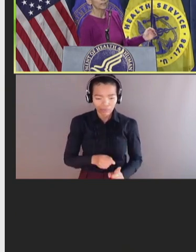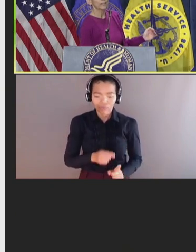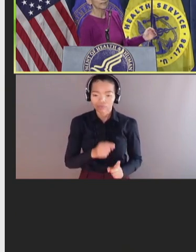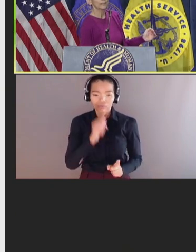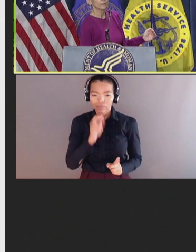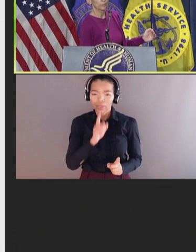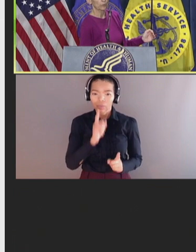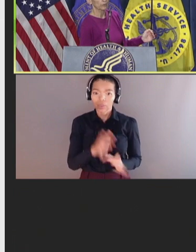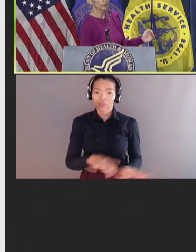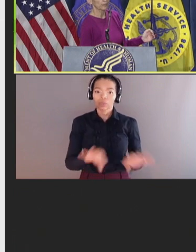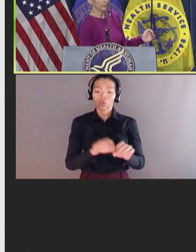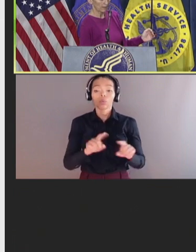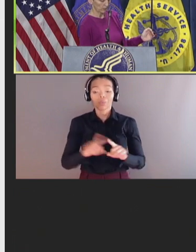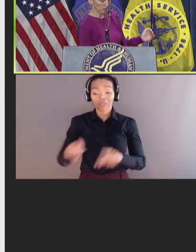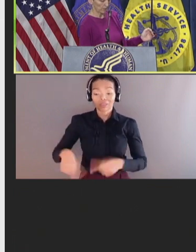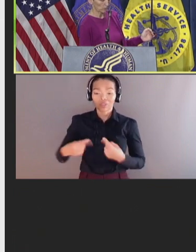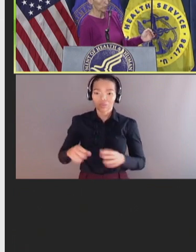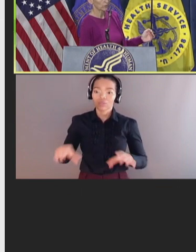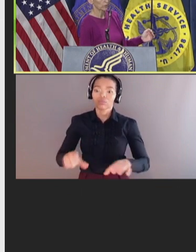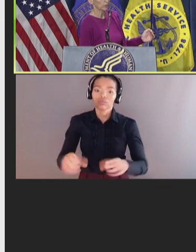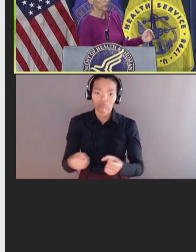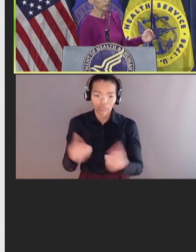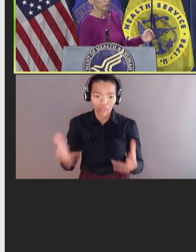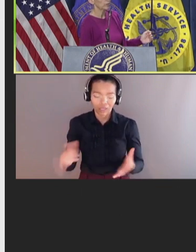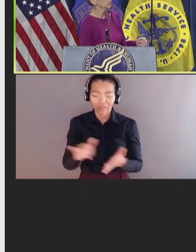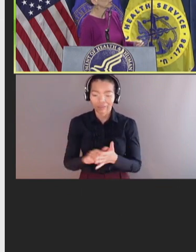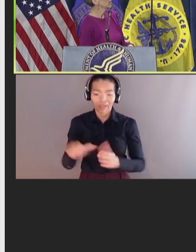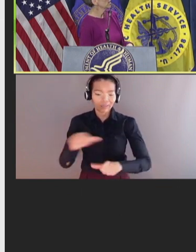and that's important. That's how science works. Apologies.